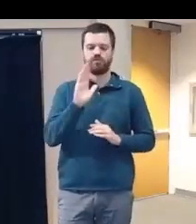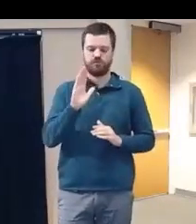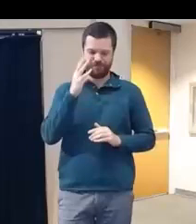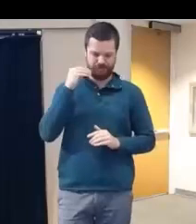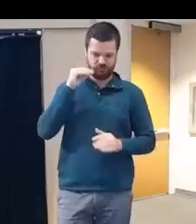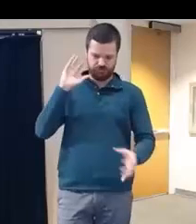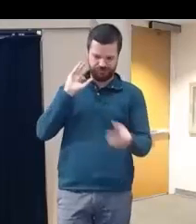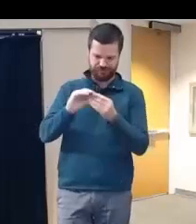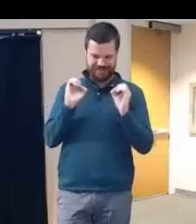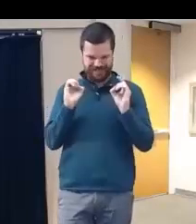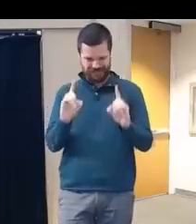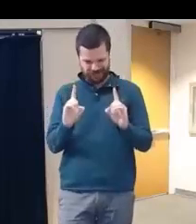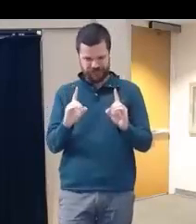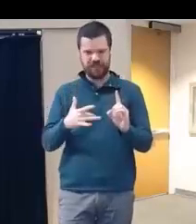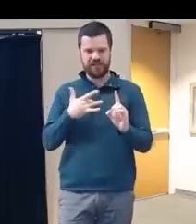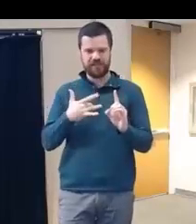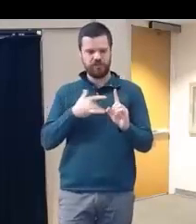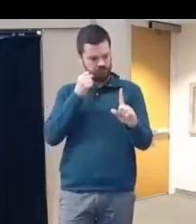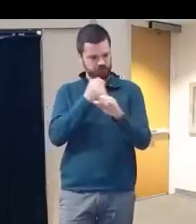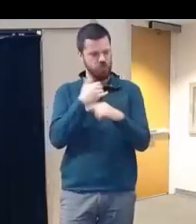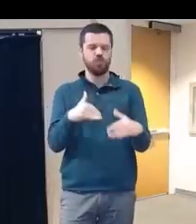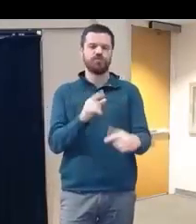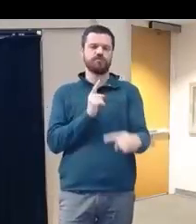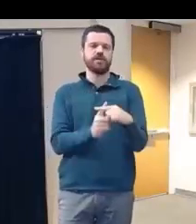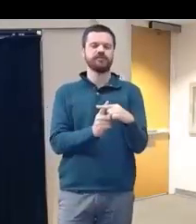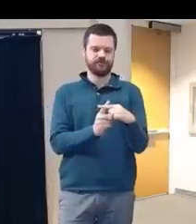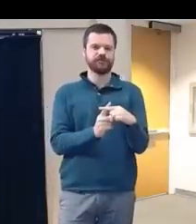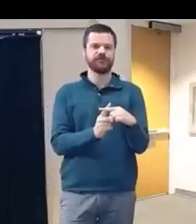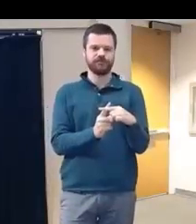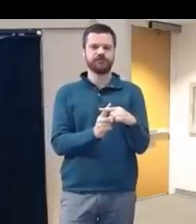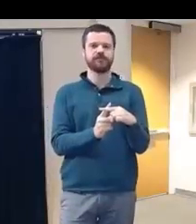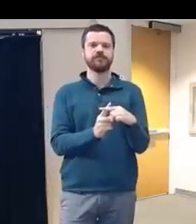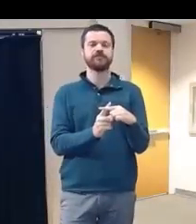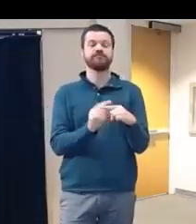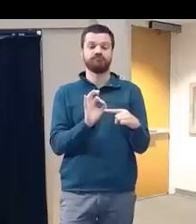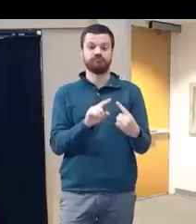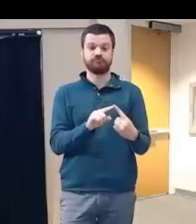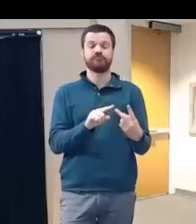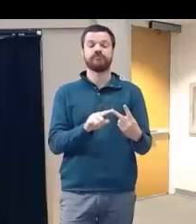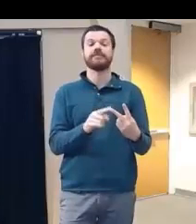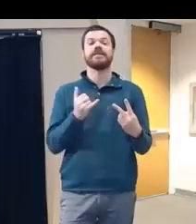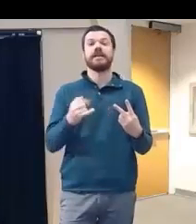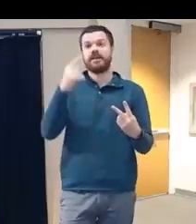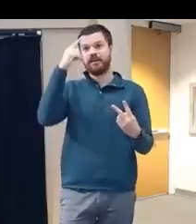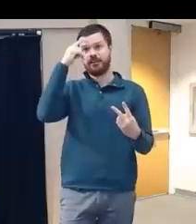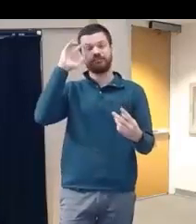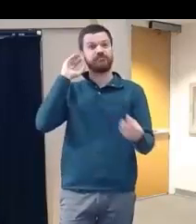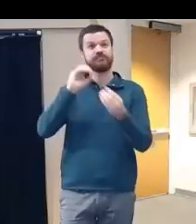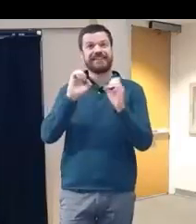had that stood out as very positive and then think about one that stands out as